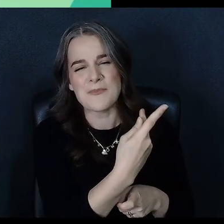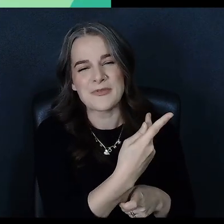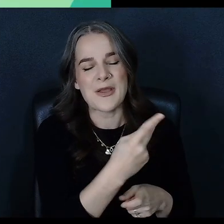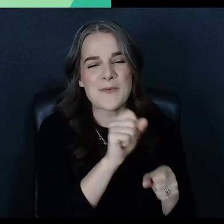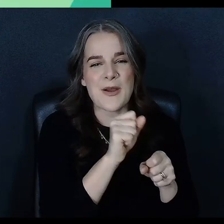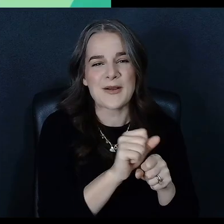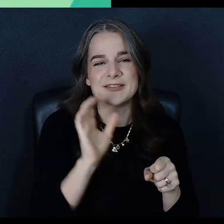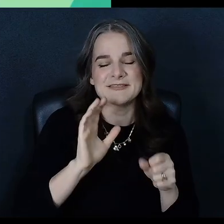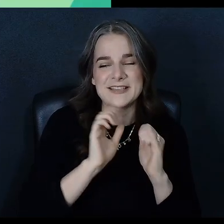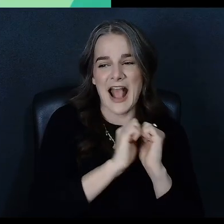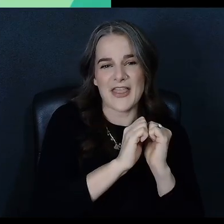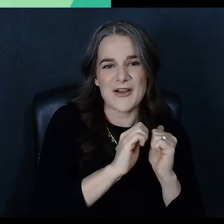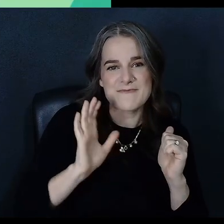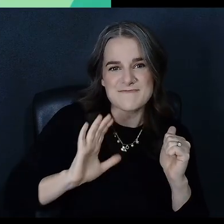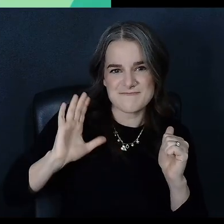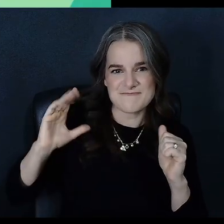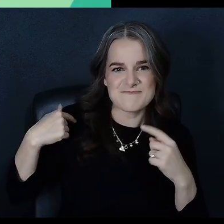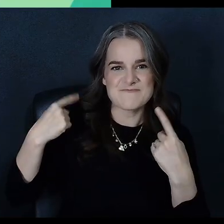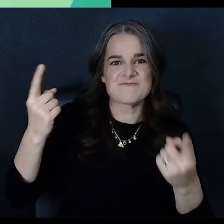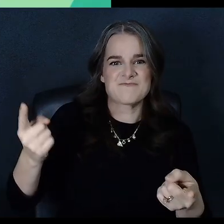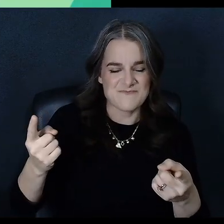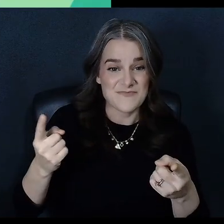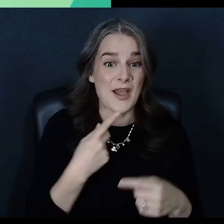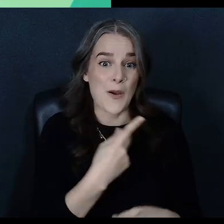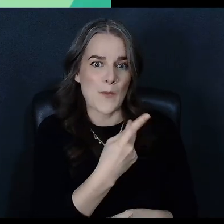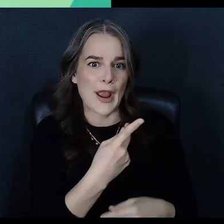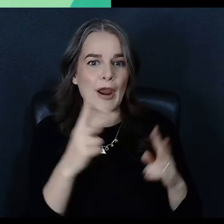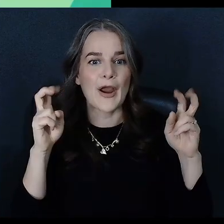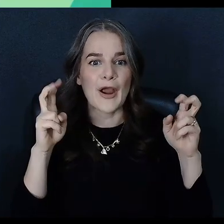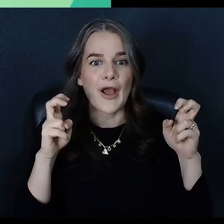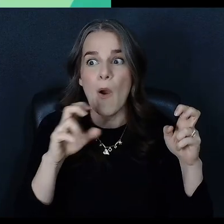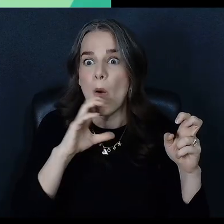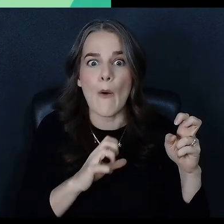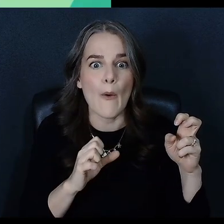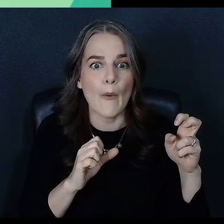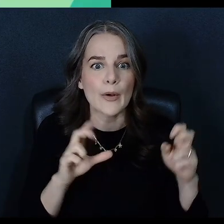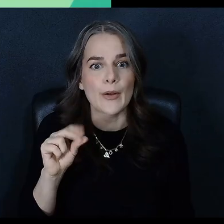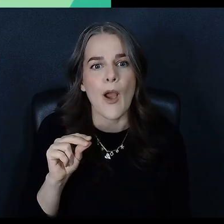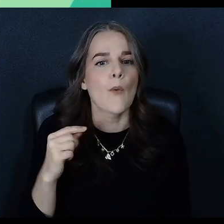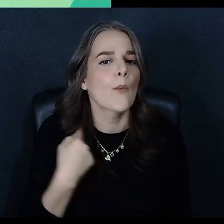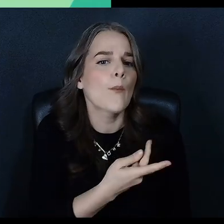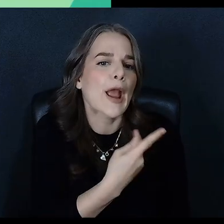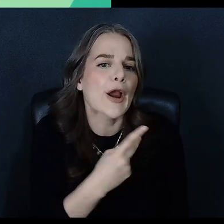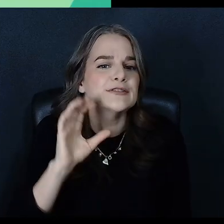So we're going to say seasoned. But I've been an assistive tech specialist for very long. As Kirk mentioned, I am the director